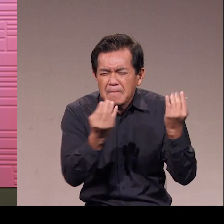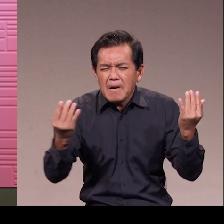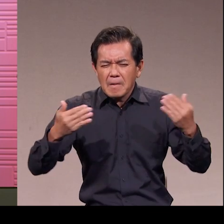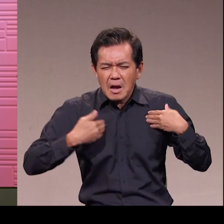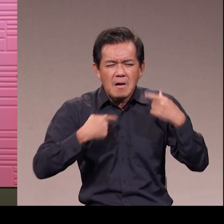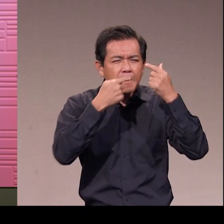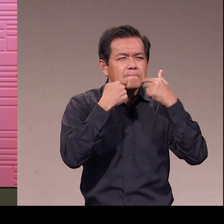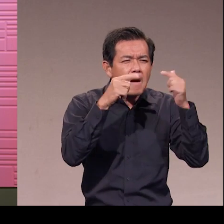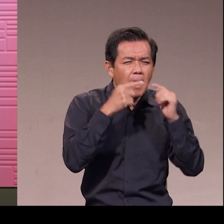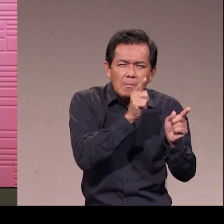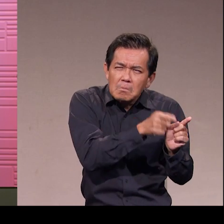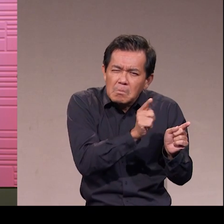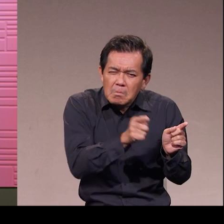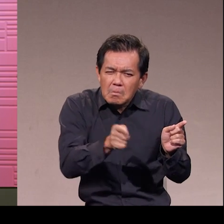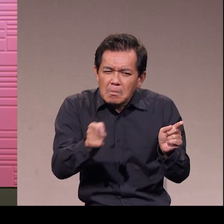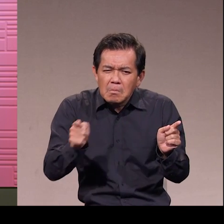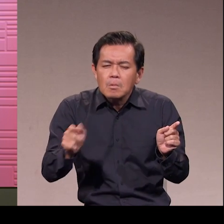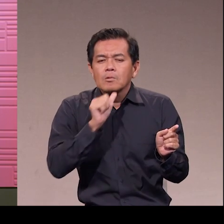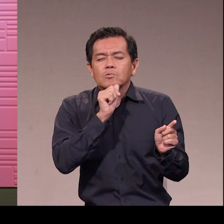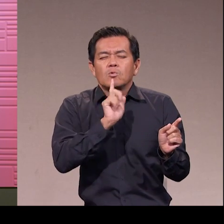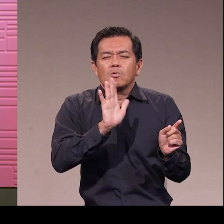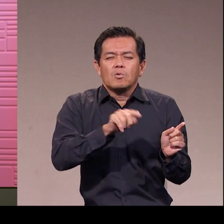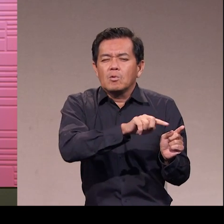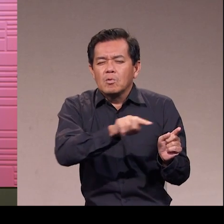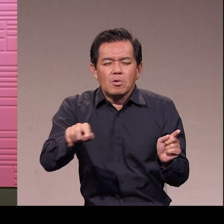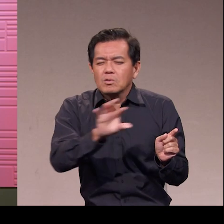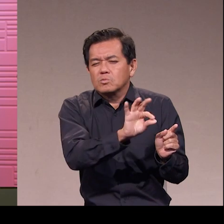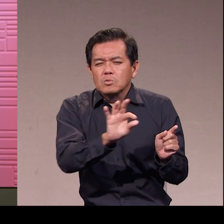it would not be enough. So I have prepared some pictures to summarise our